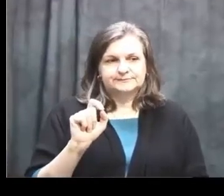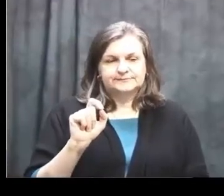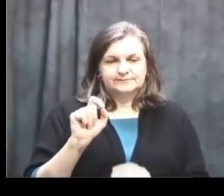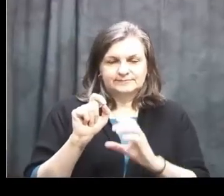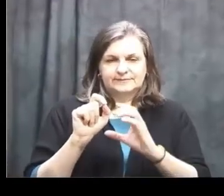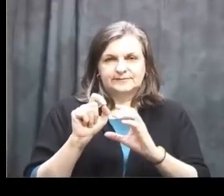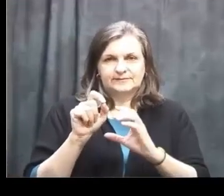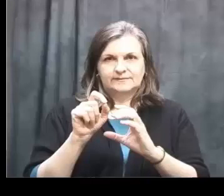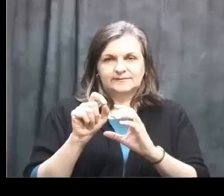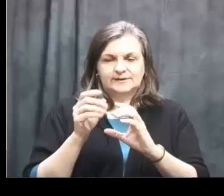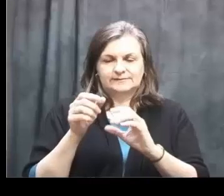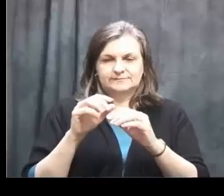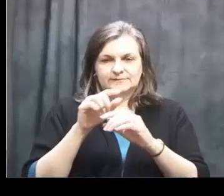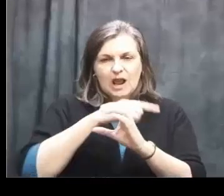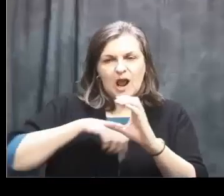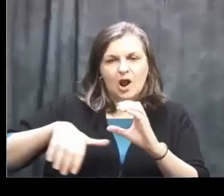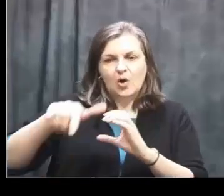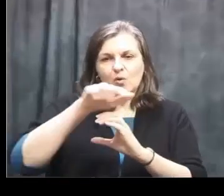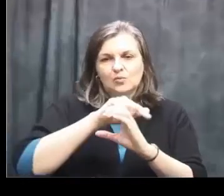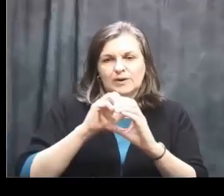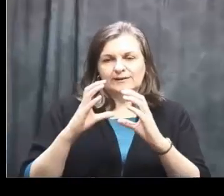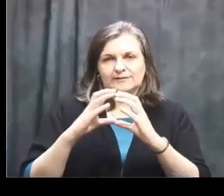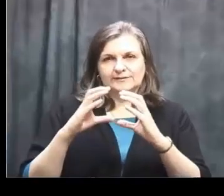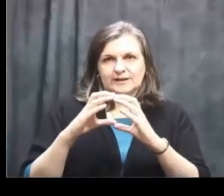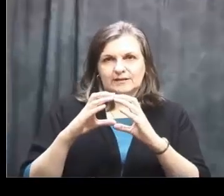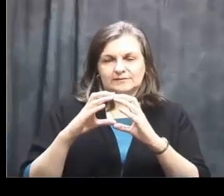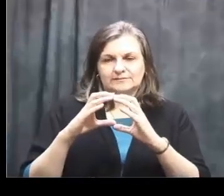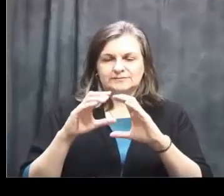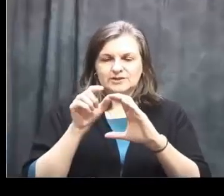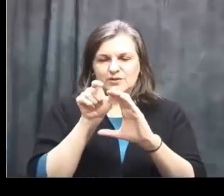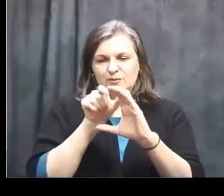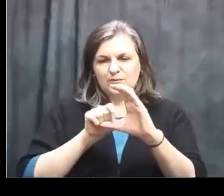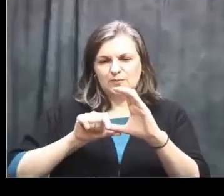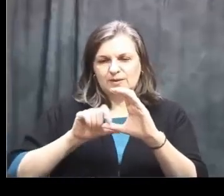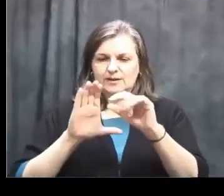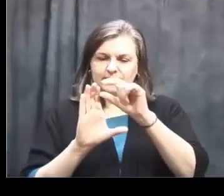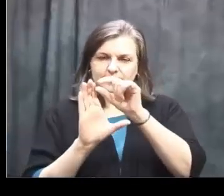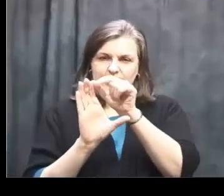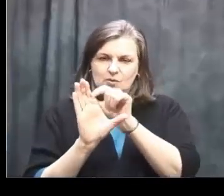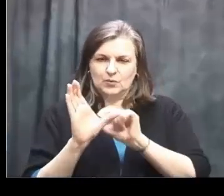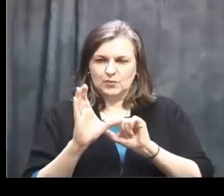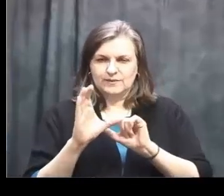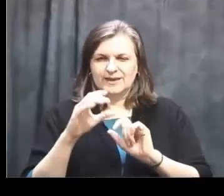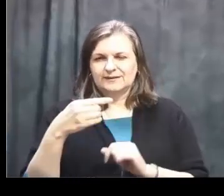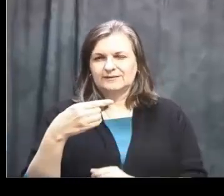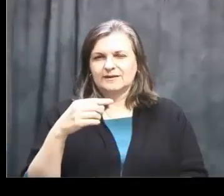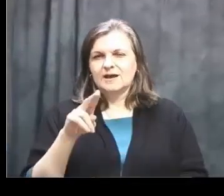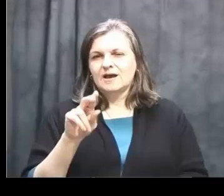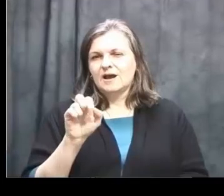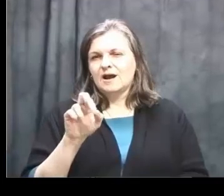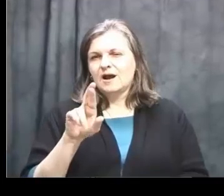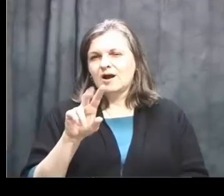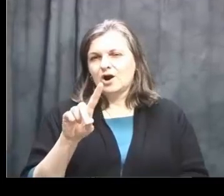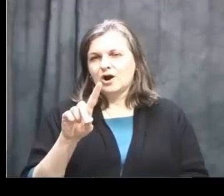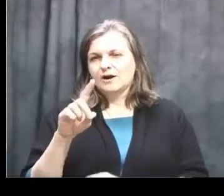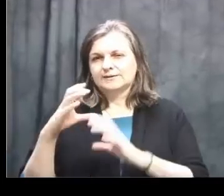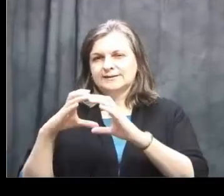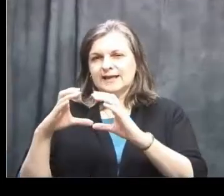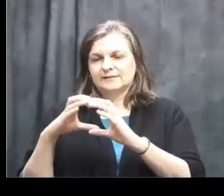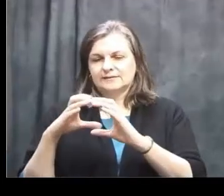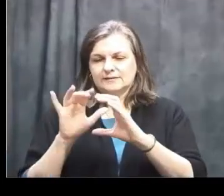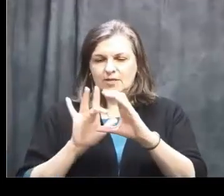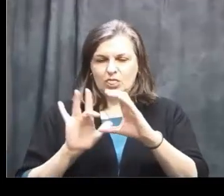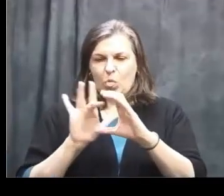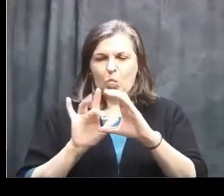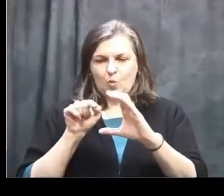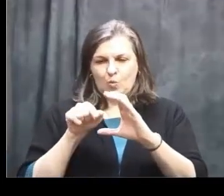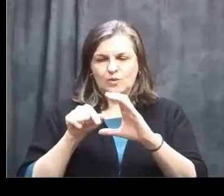are our plant cell here OK so the guard cells are these kind of boomerang shaped things and the stoma is the hole.